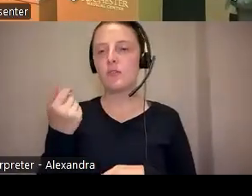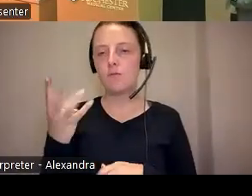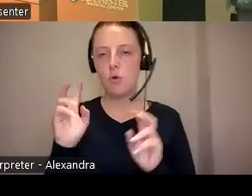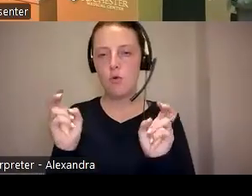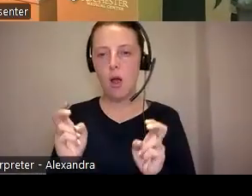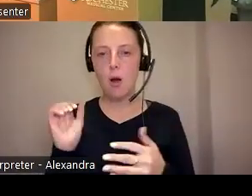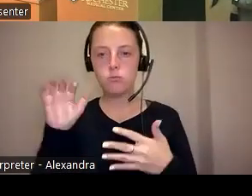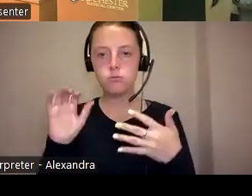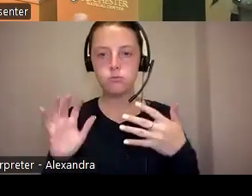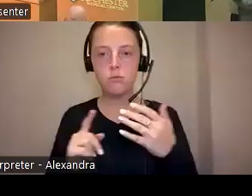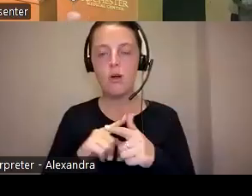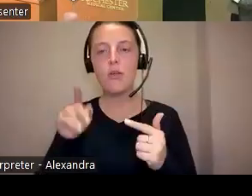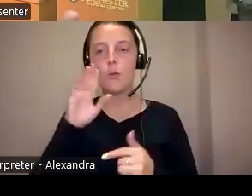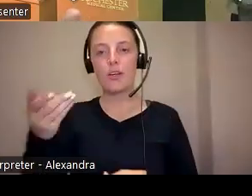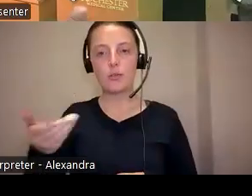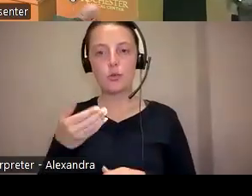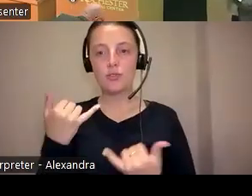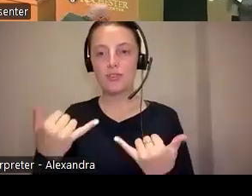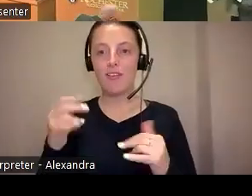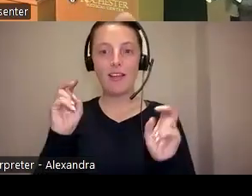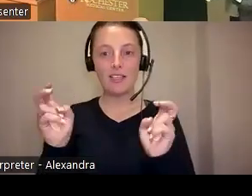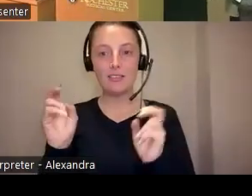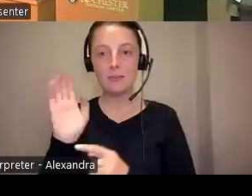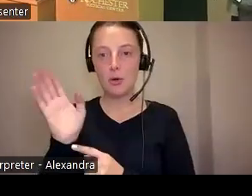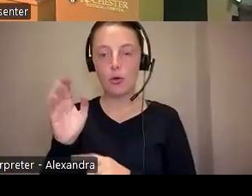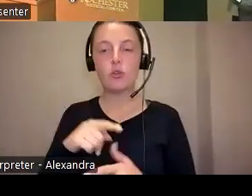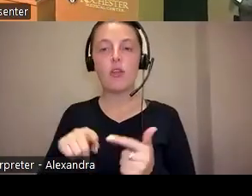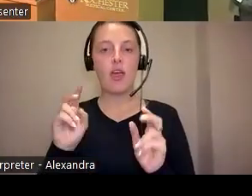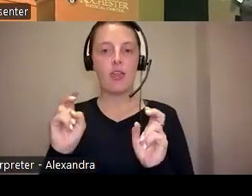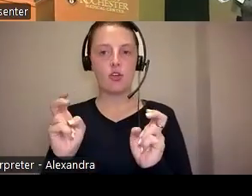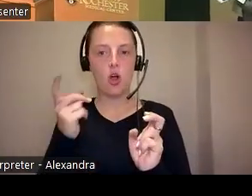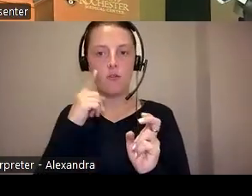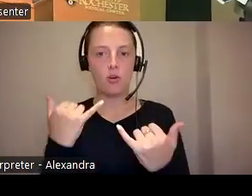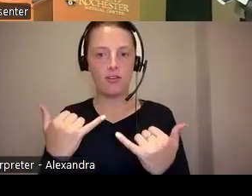up the talk for the hour that we're walking into. Um the first thing is uh thank you so